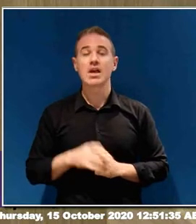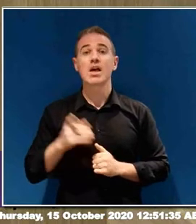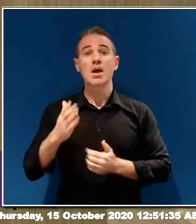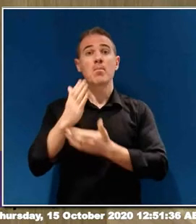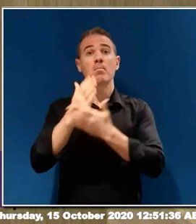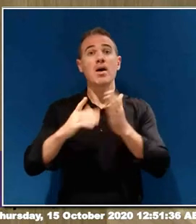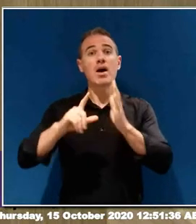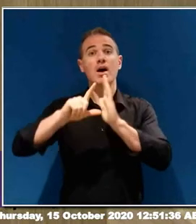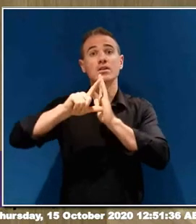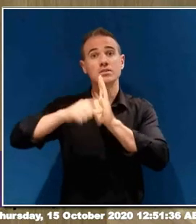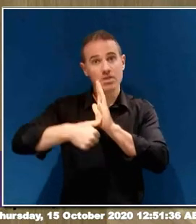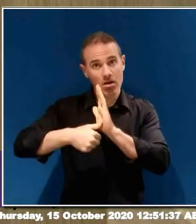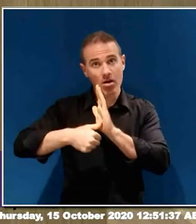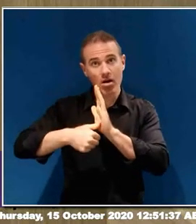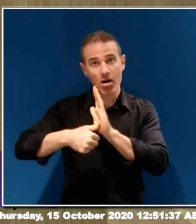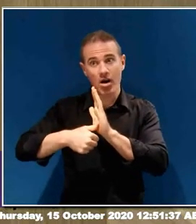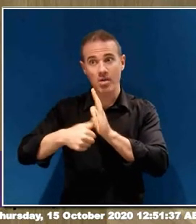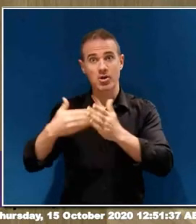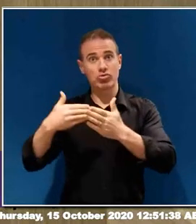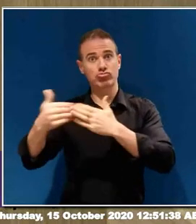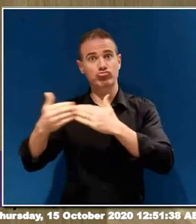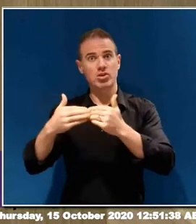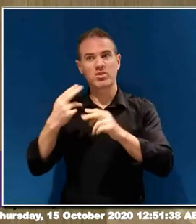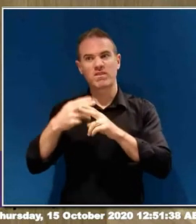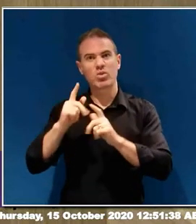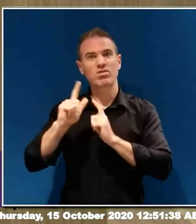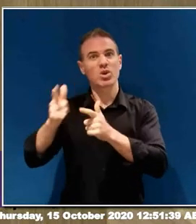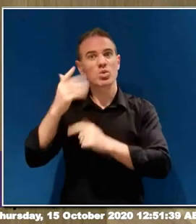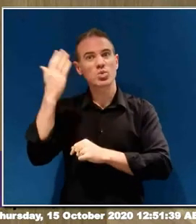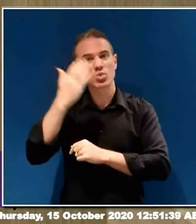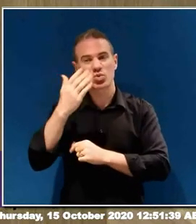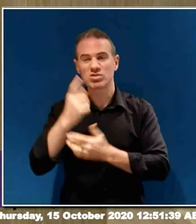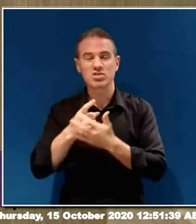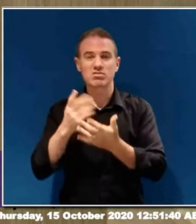For example, a school calling a parent in saying "We keep